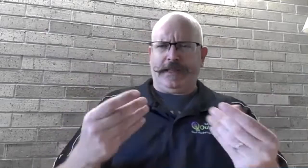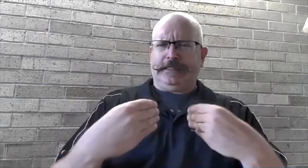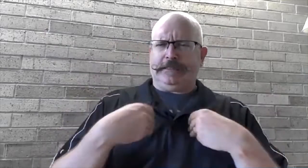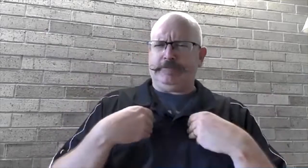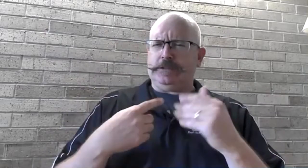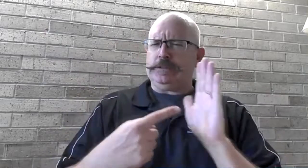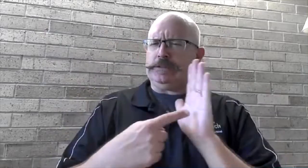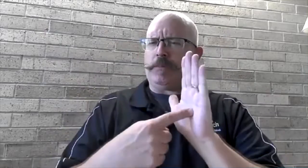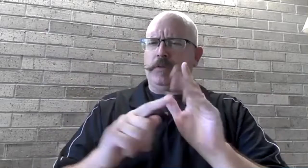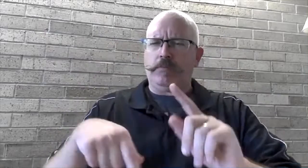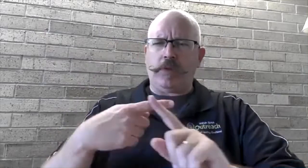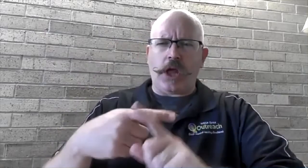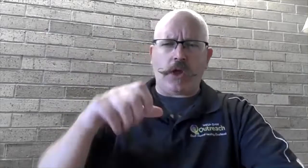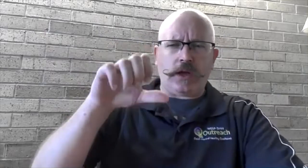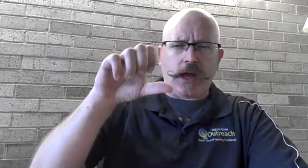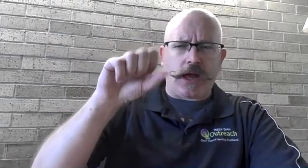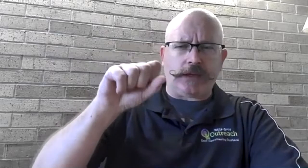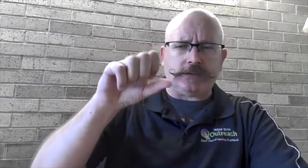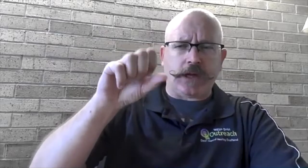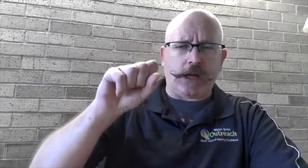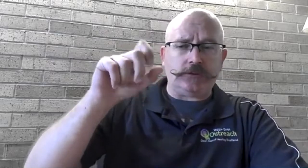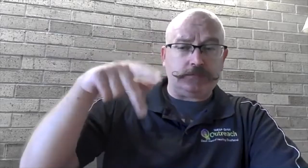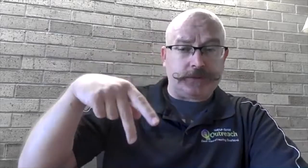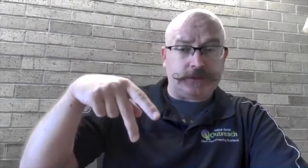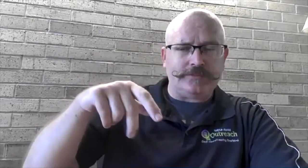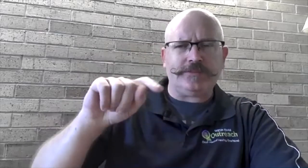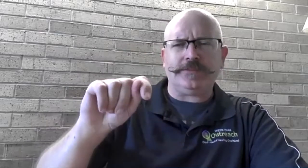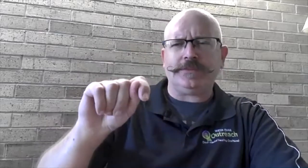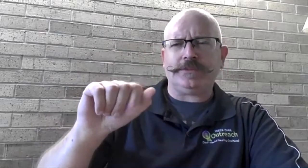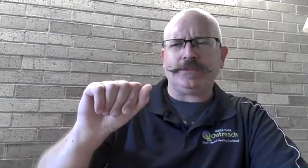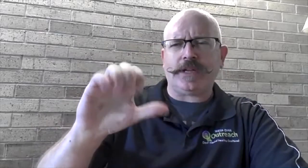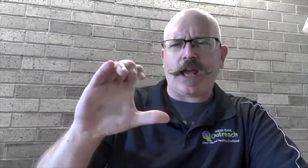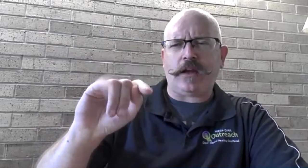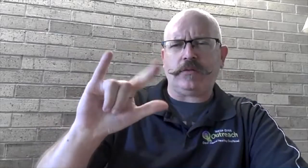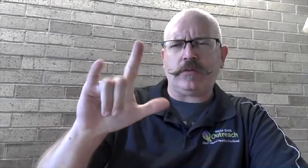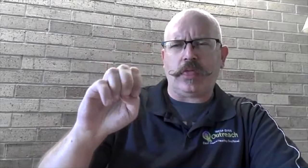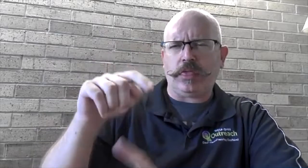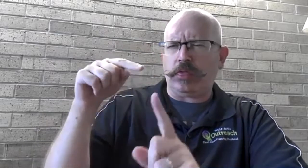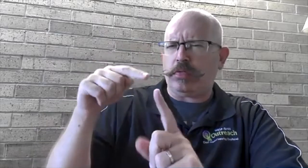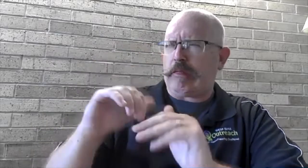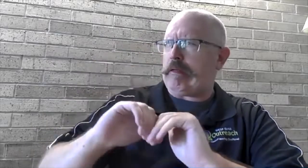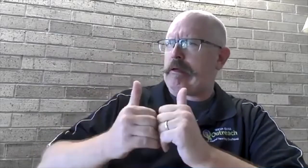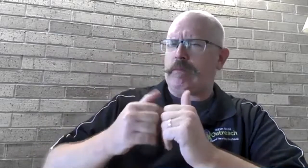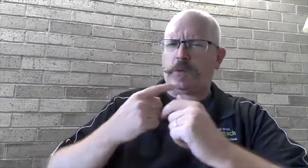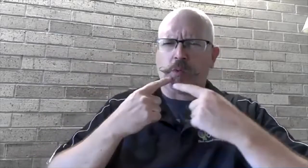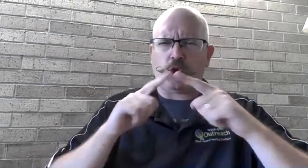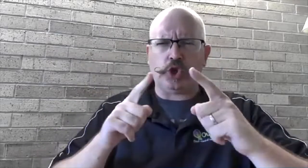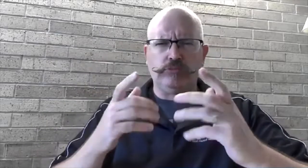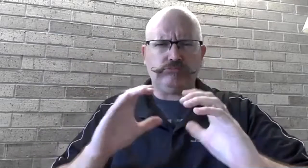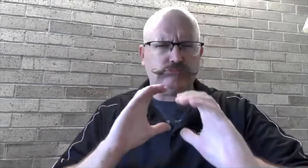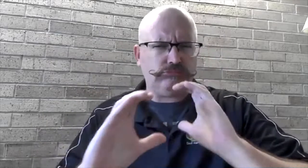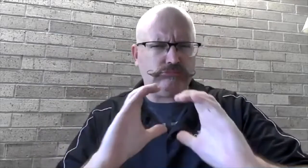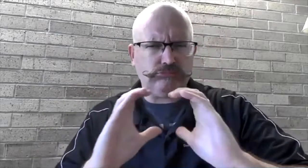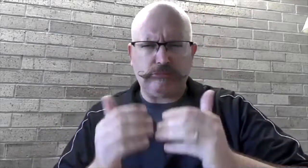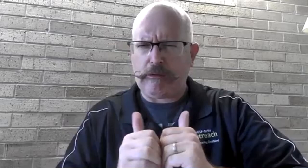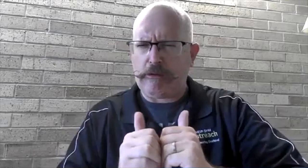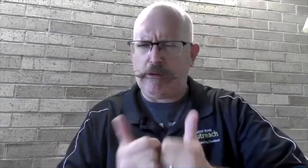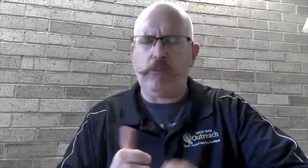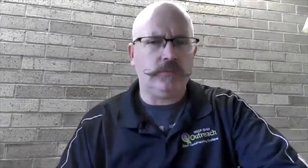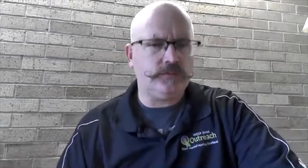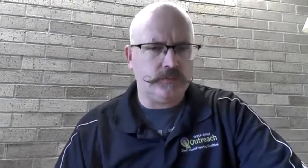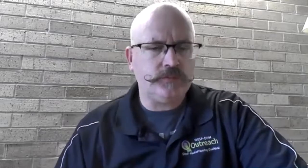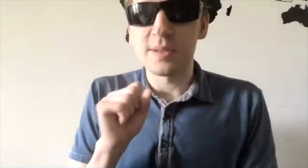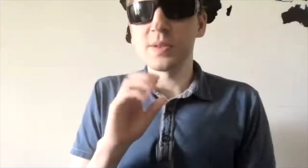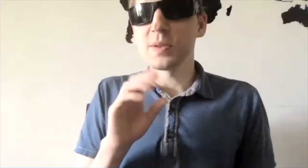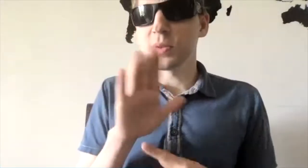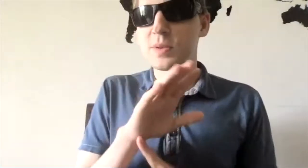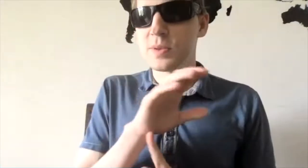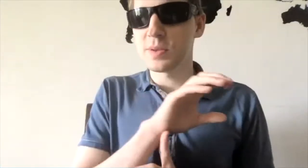Jason could you give me an example of what an SSP is and using tactile communication.